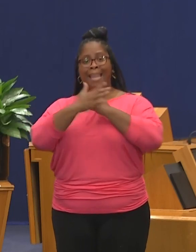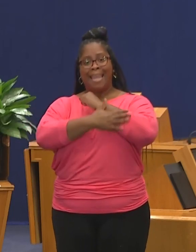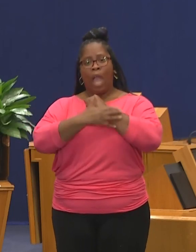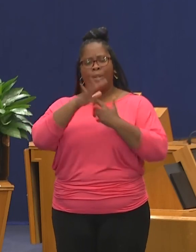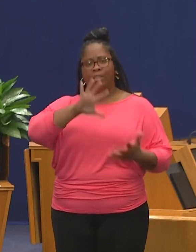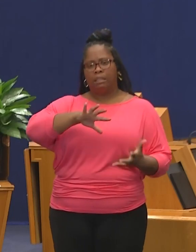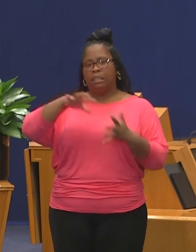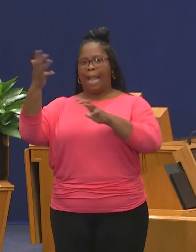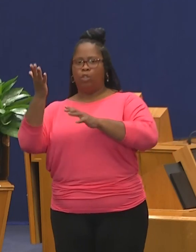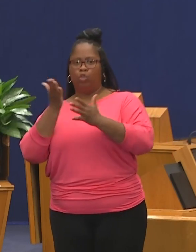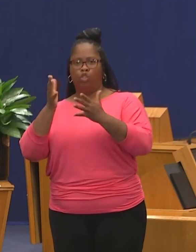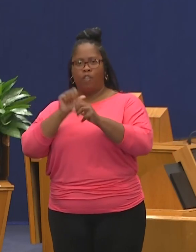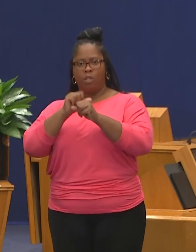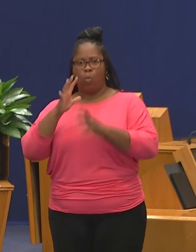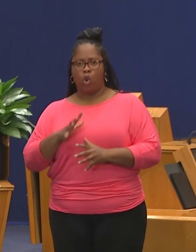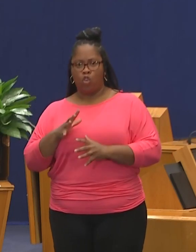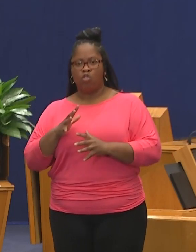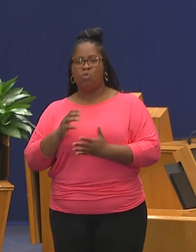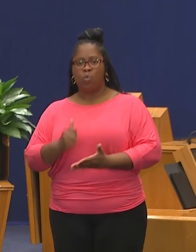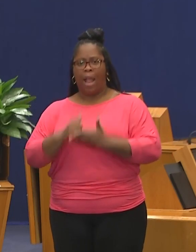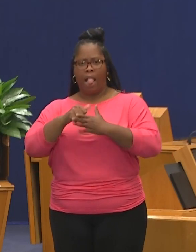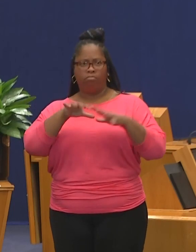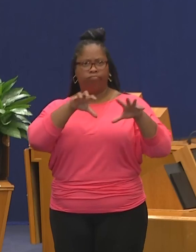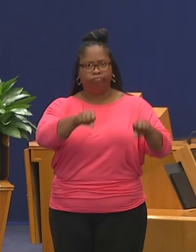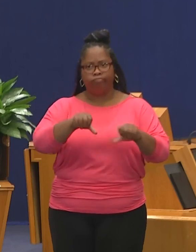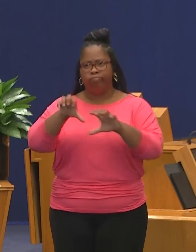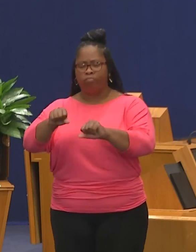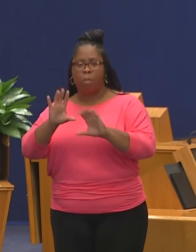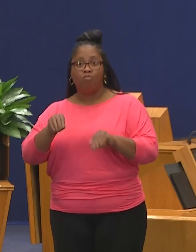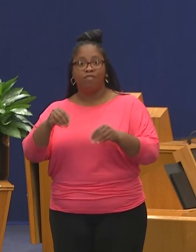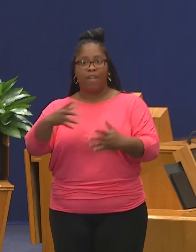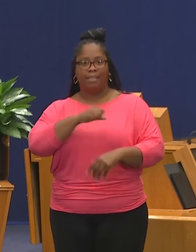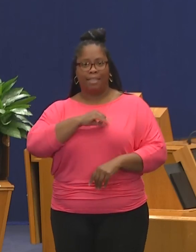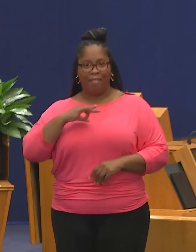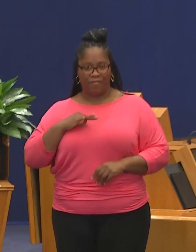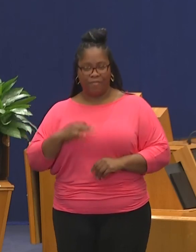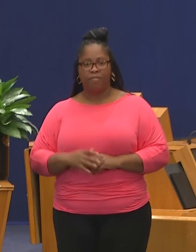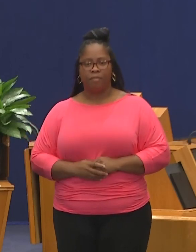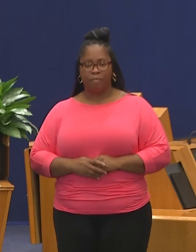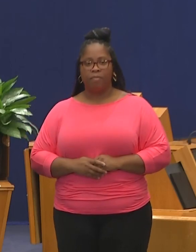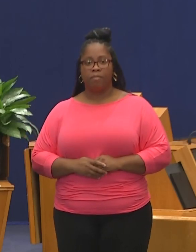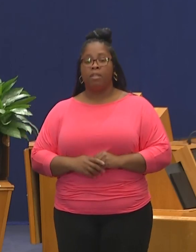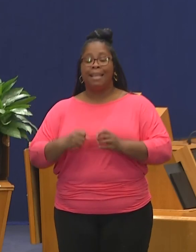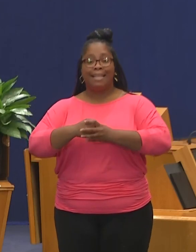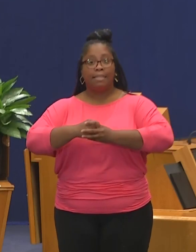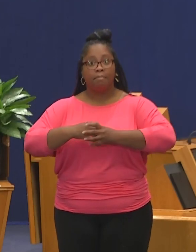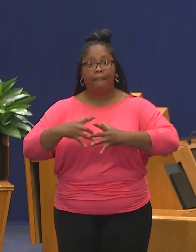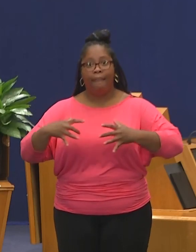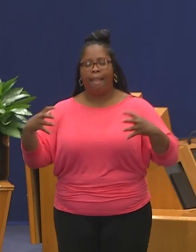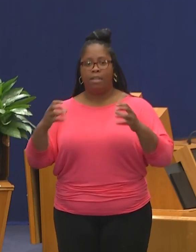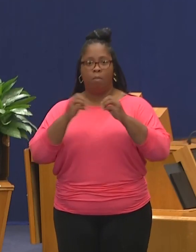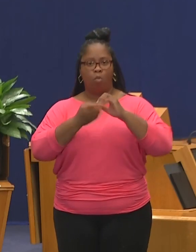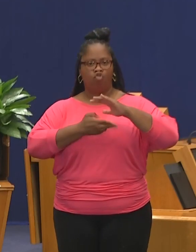TASK AND COUNTY DISASTER SERVICE WORKERS FOR HELPING TO SAP THESE SITES.